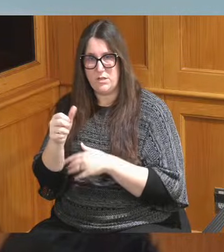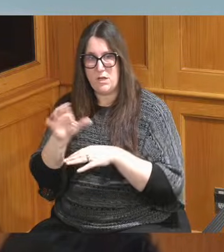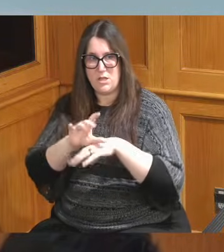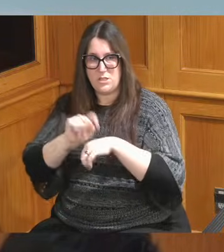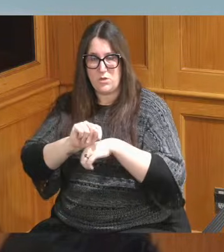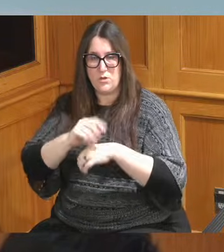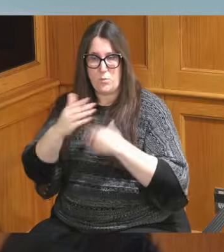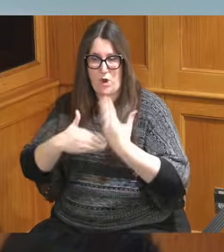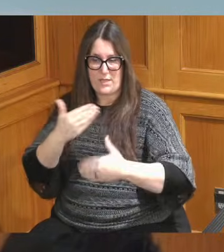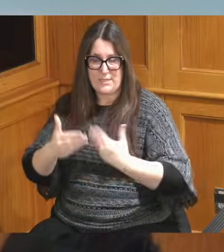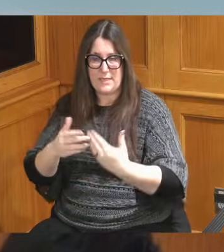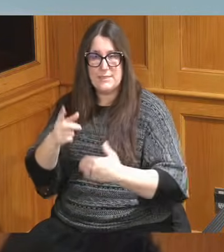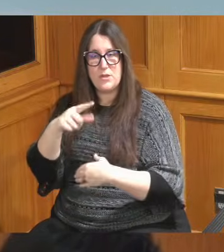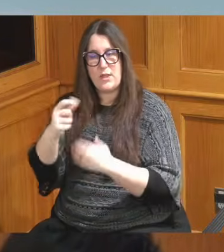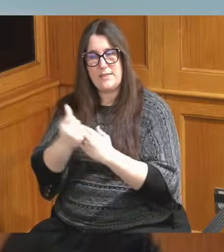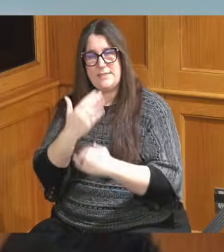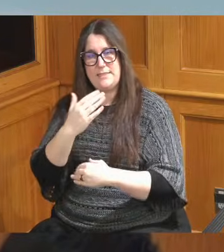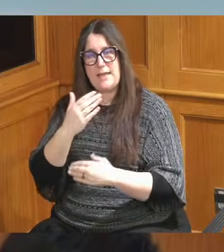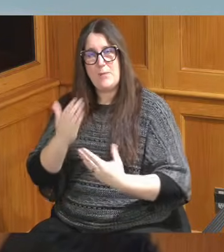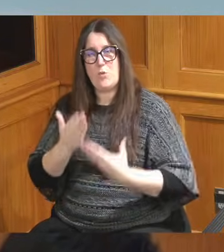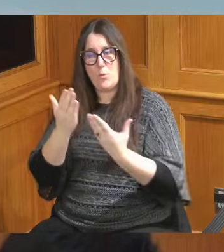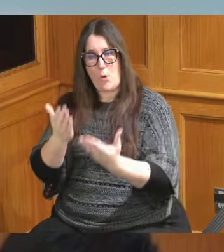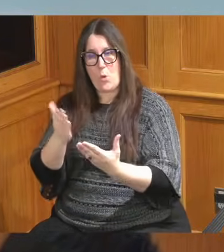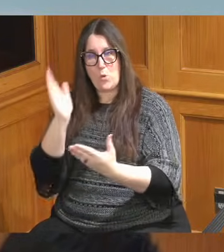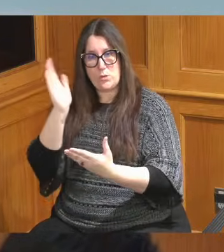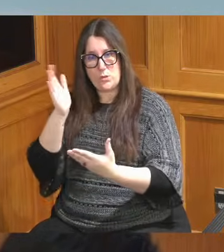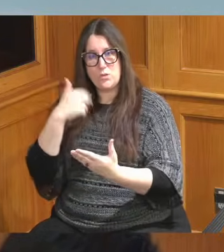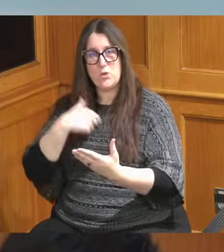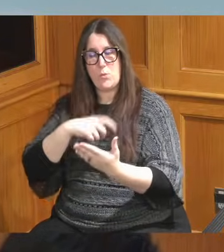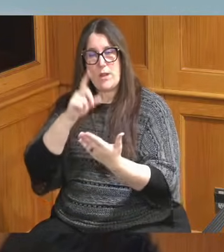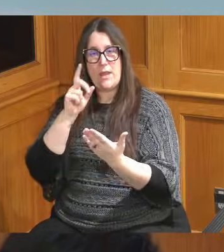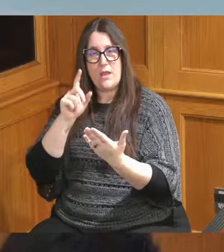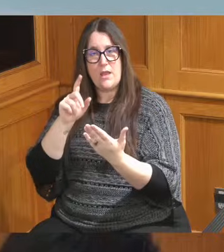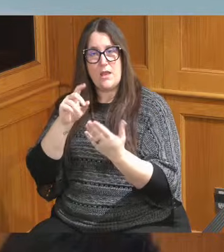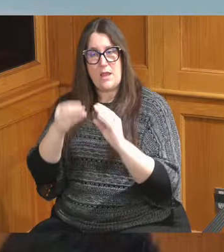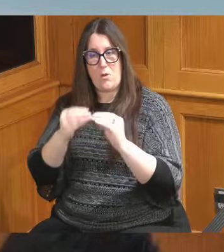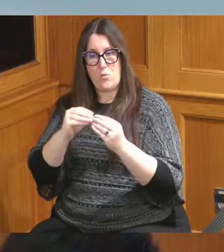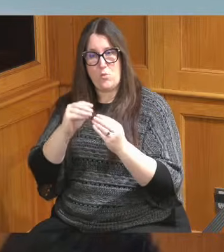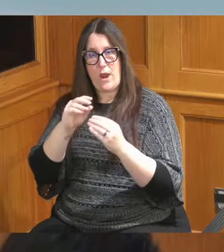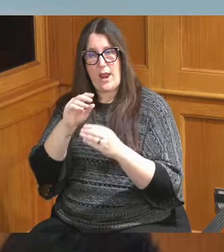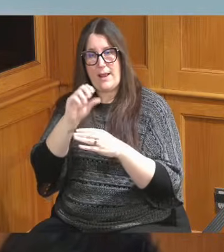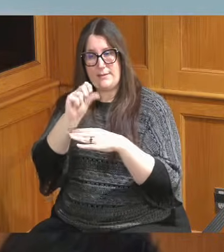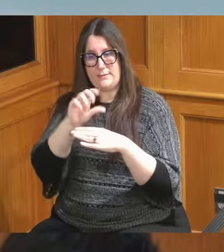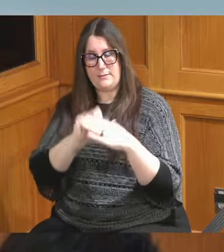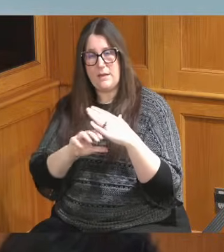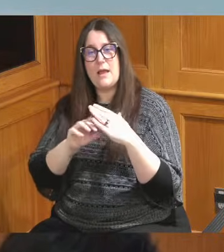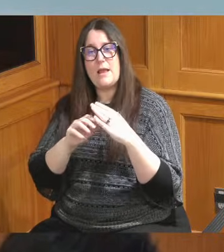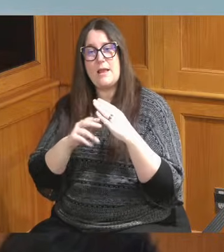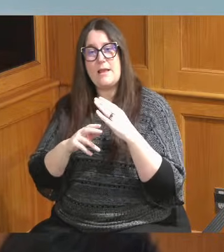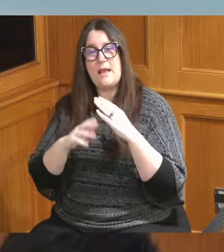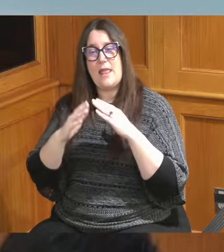consultants submit us proposals. We rate them and we start with the highest rated team, ask them for